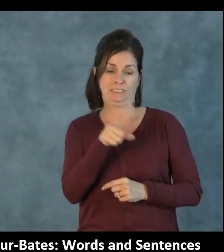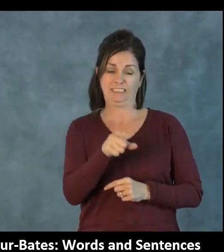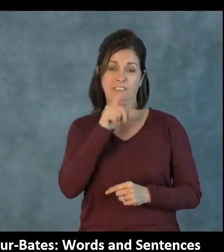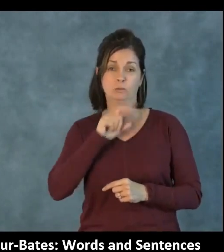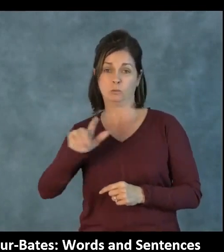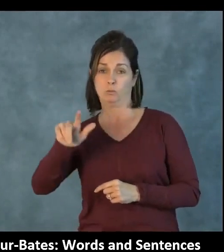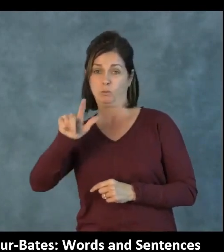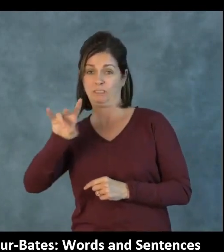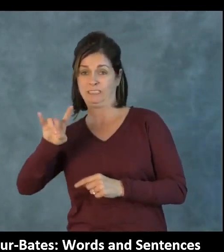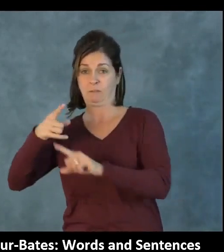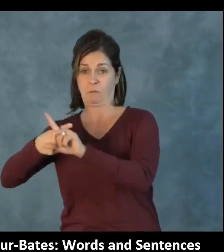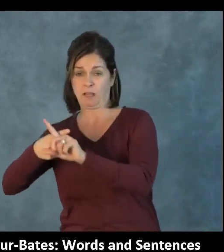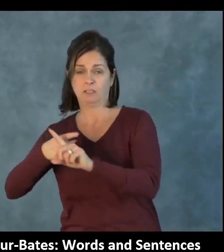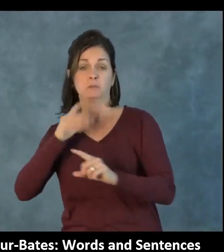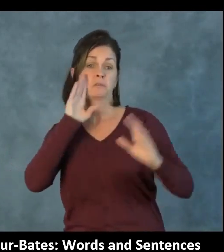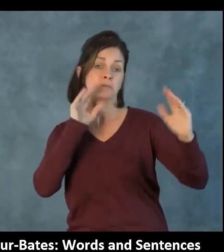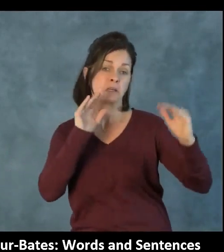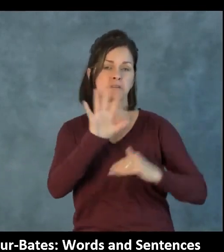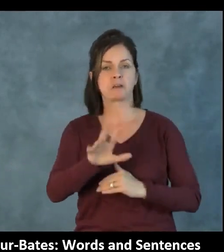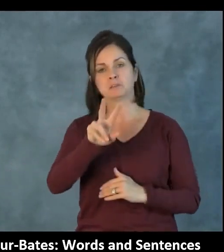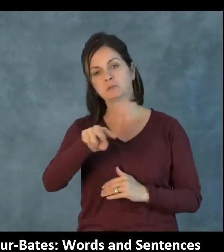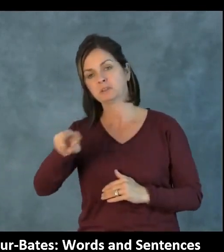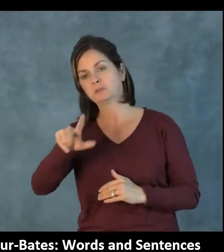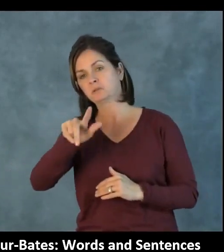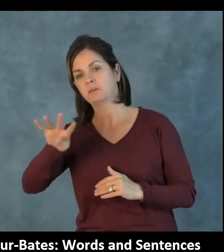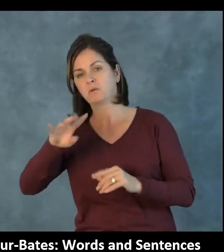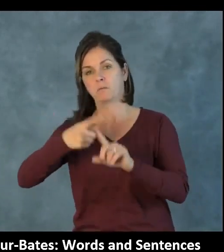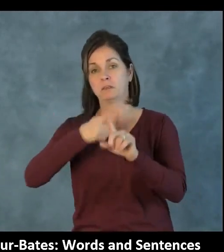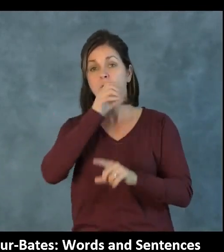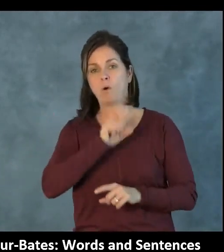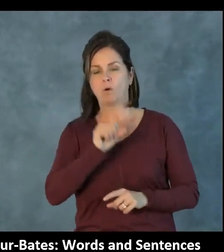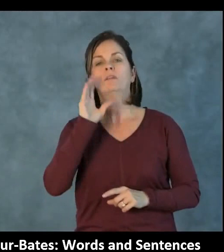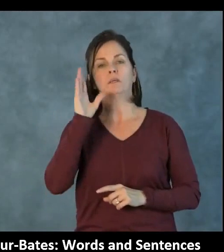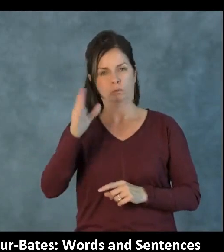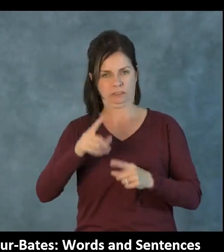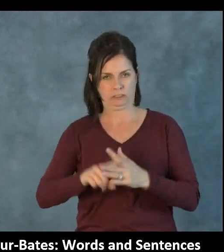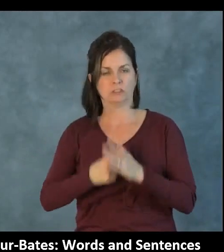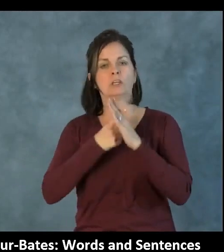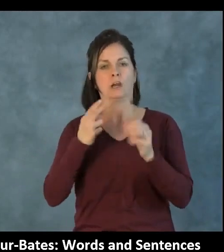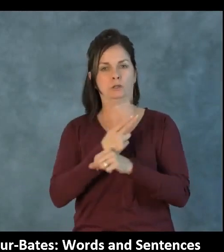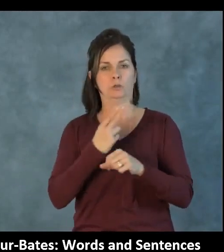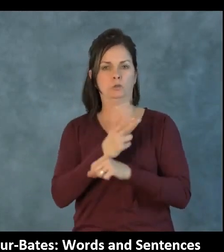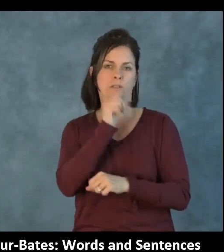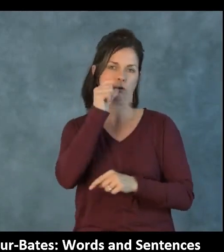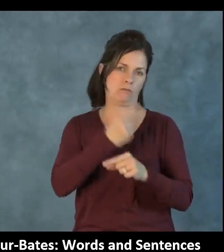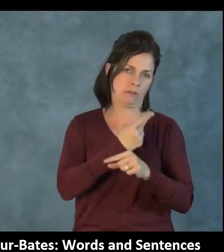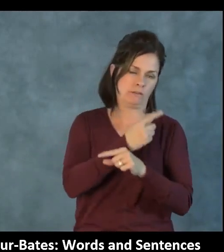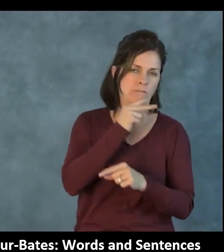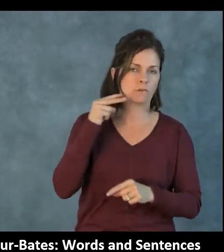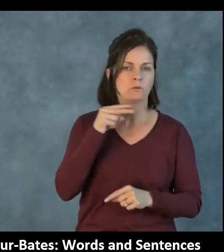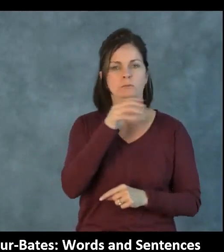by somewhere between 22 and 24 months of age, that he would start using these forms.